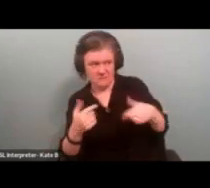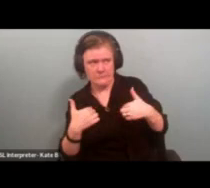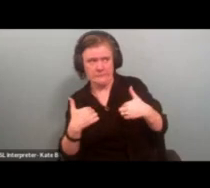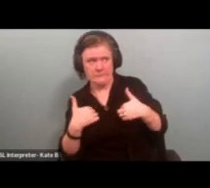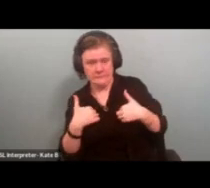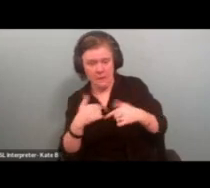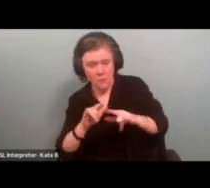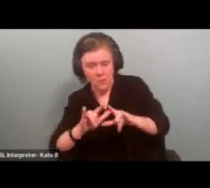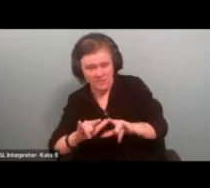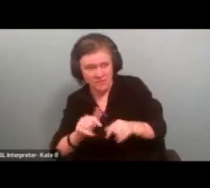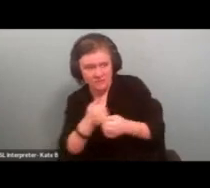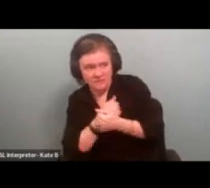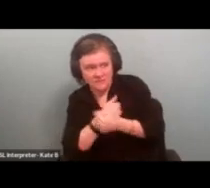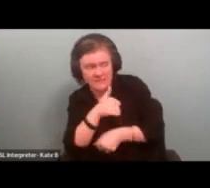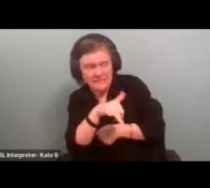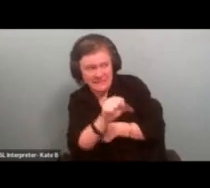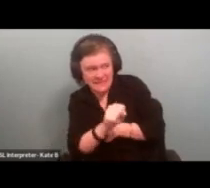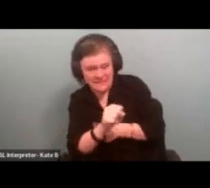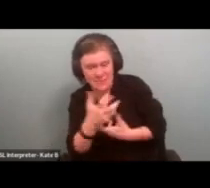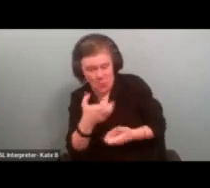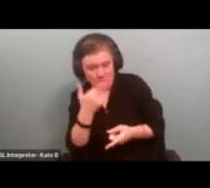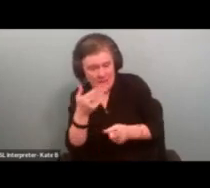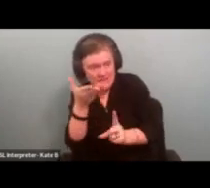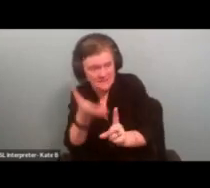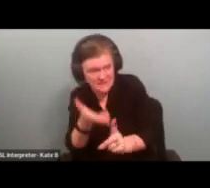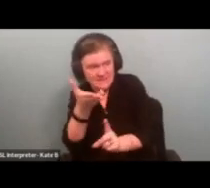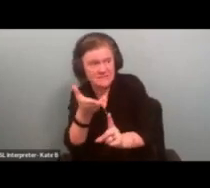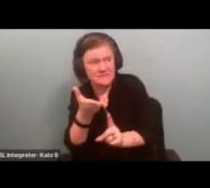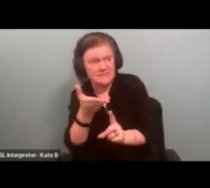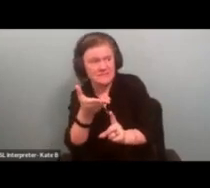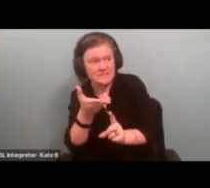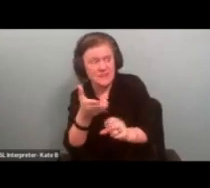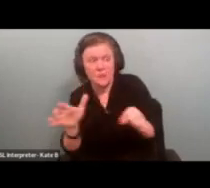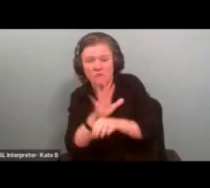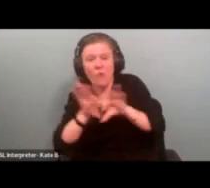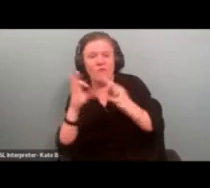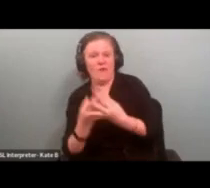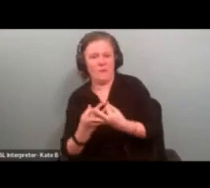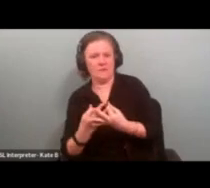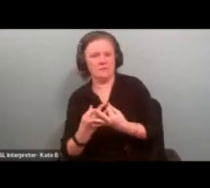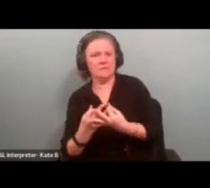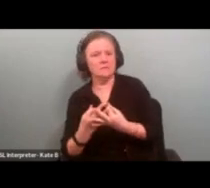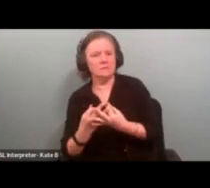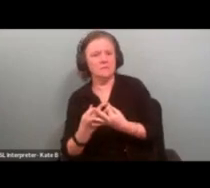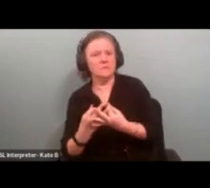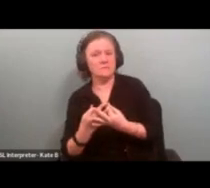their children, and they want what's best for them and their whole family. They know that there can be bumps along the